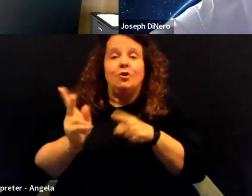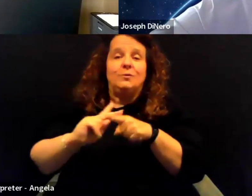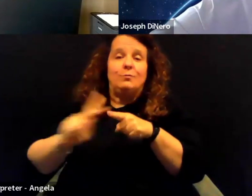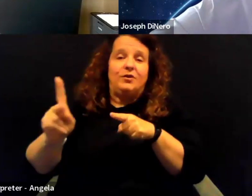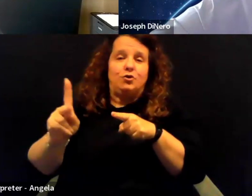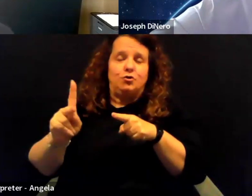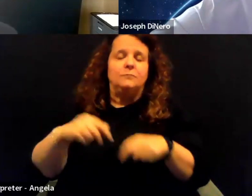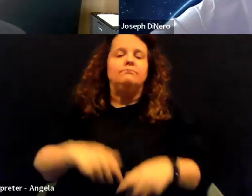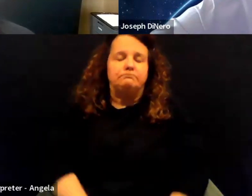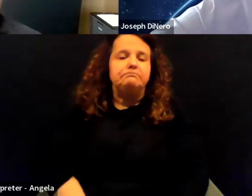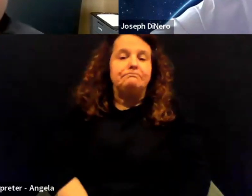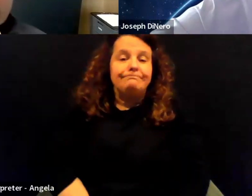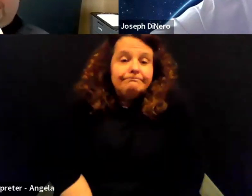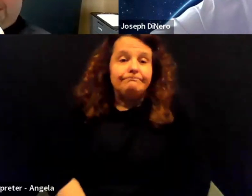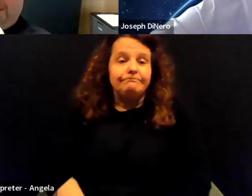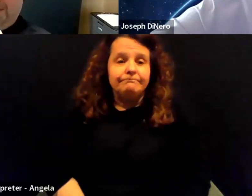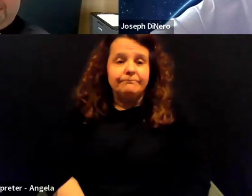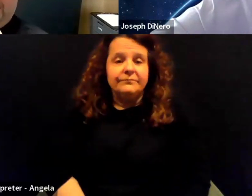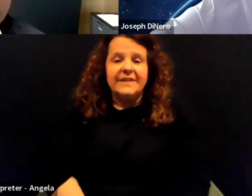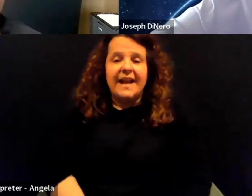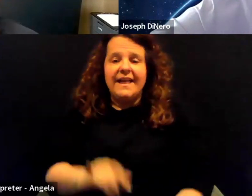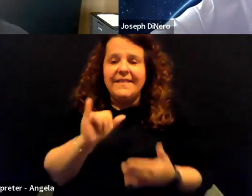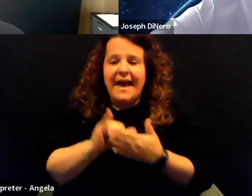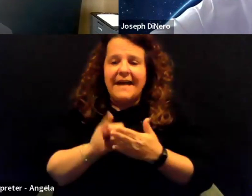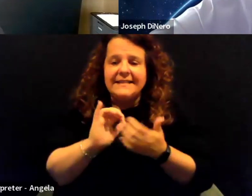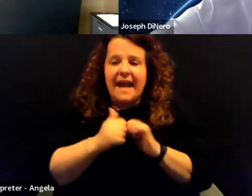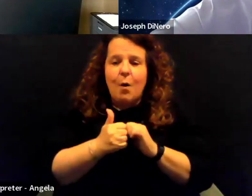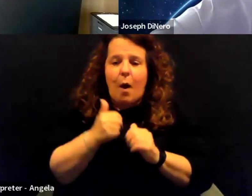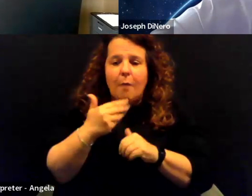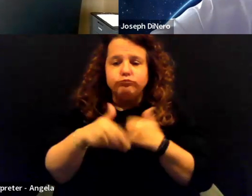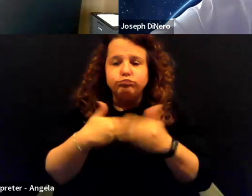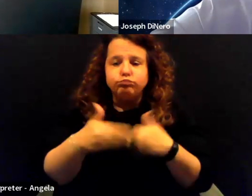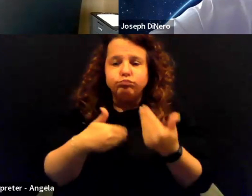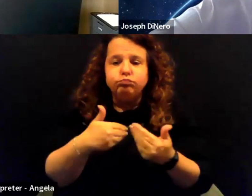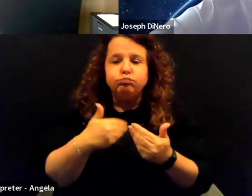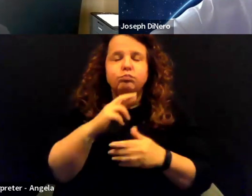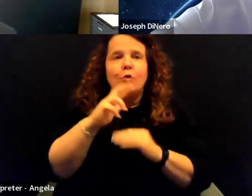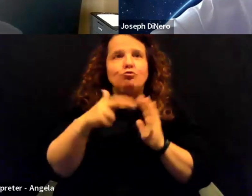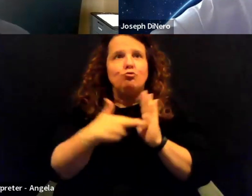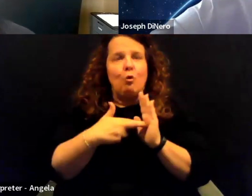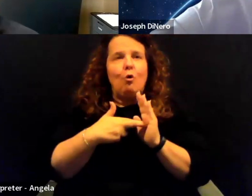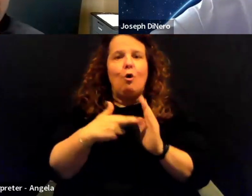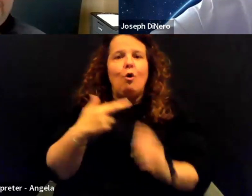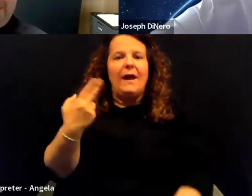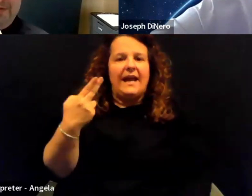So, , that's how it kind of. Got into my role in, Helen Keller, my